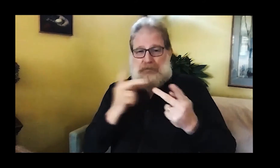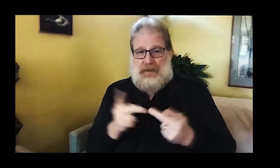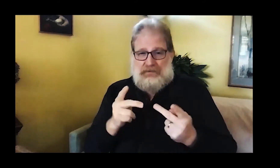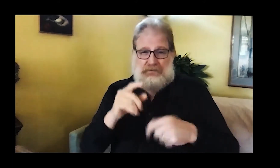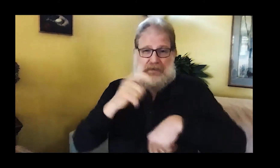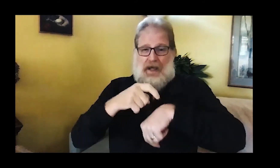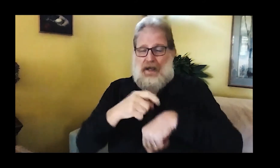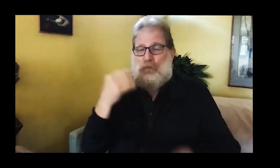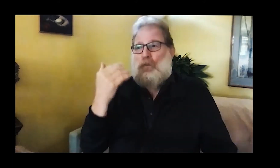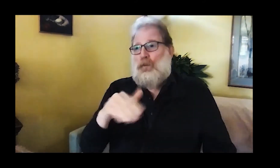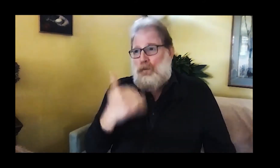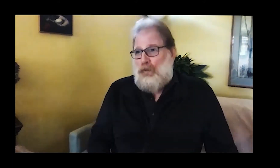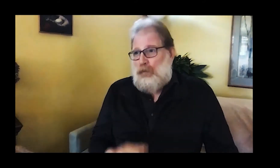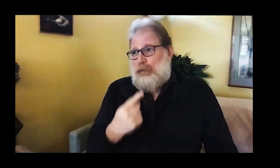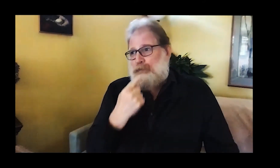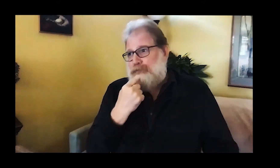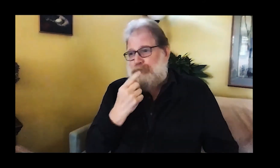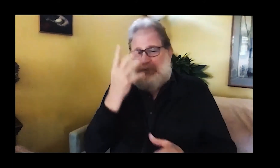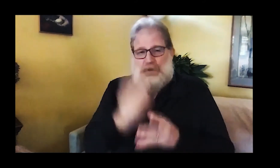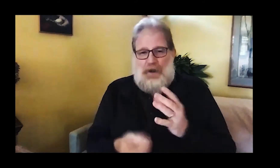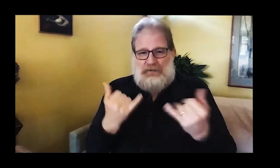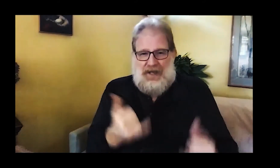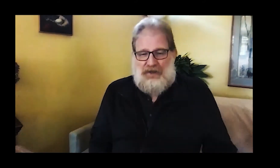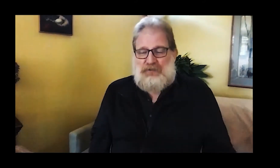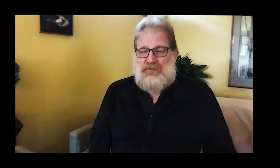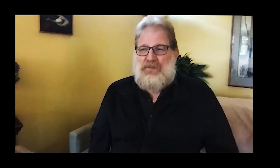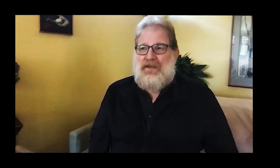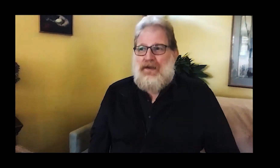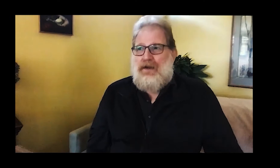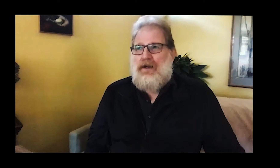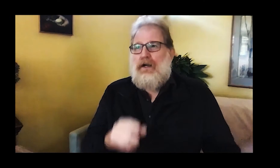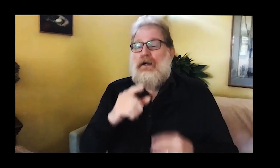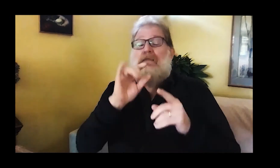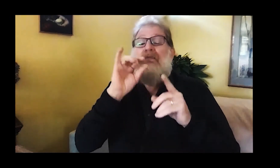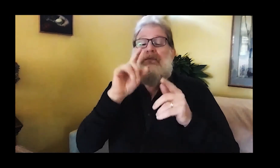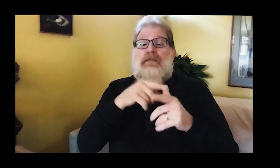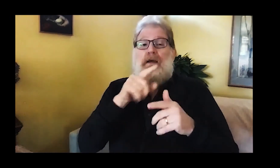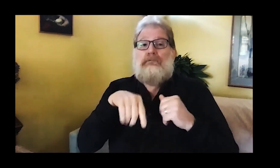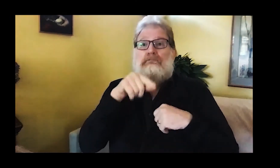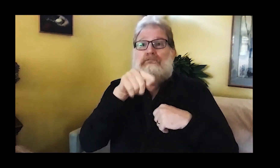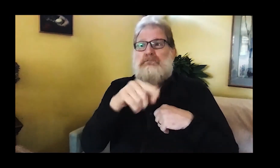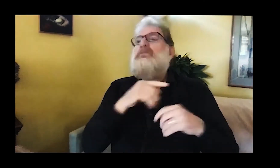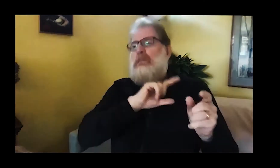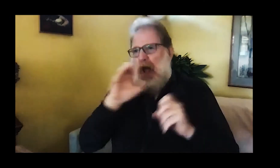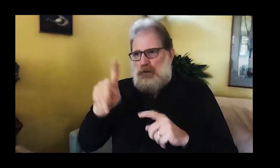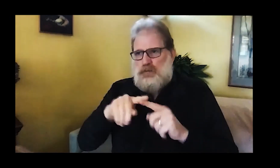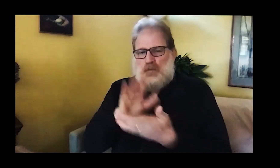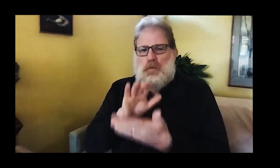place to be, and I do - I'm sad that that's gone now. Anyways, so when I went back to school,